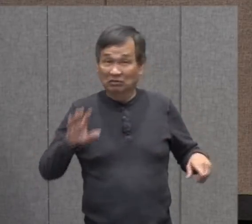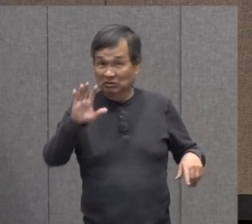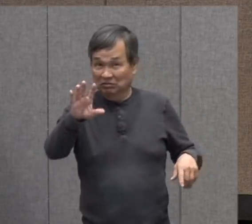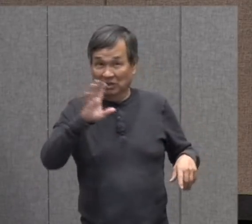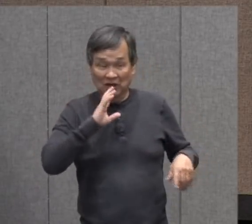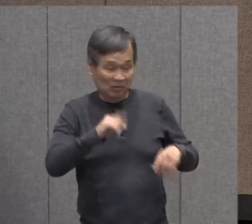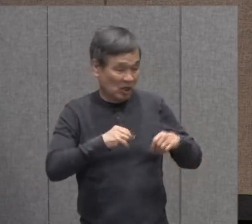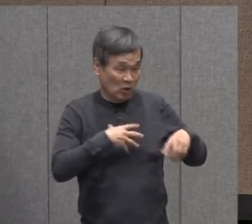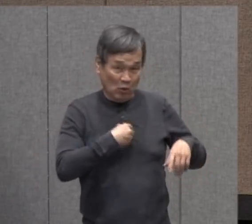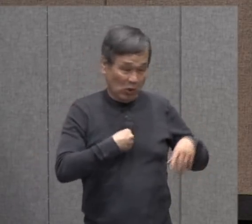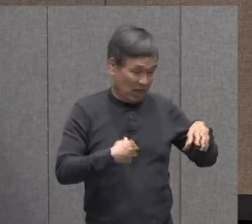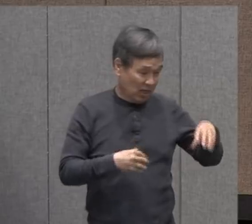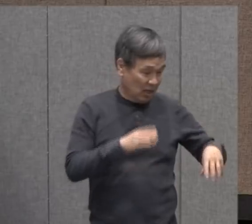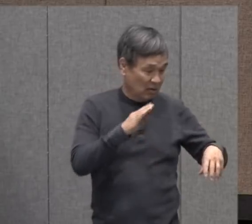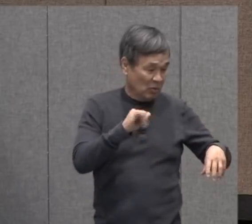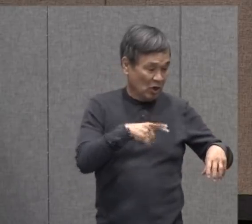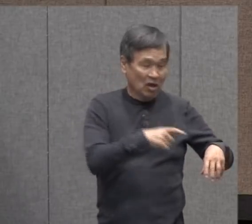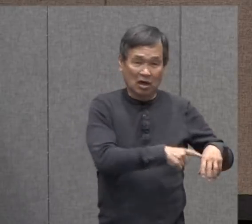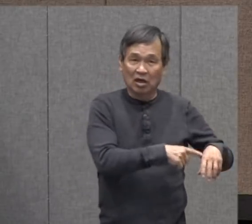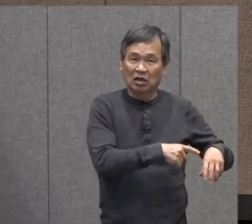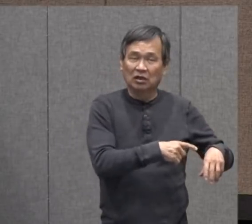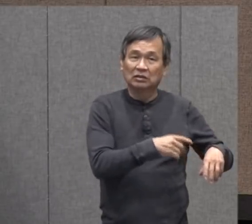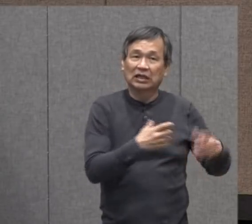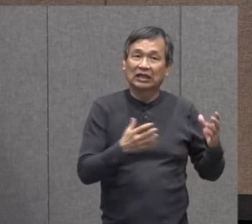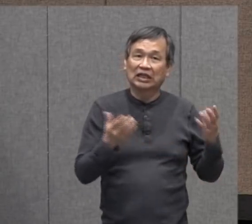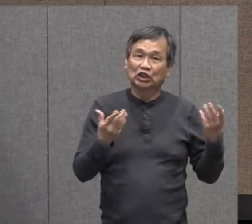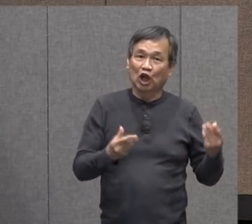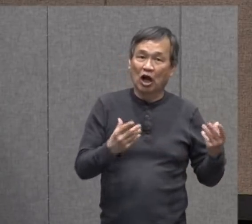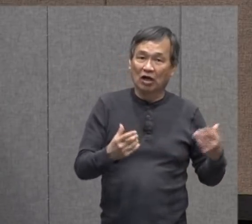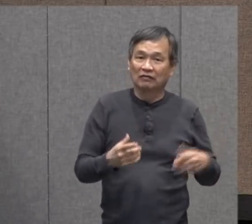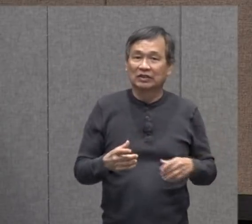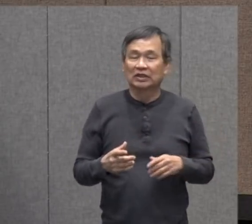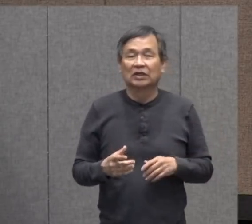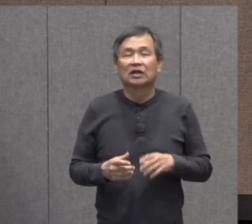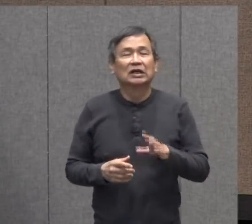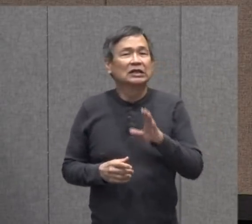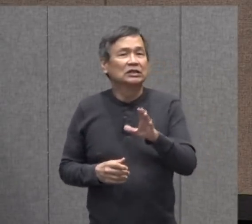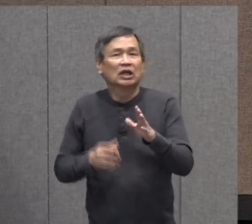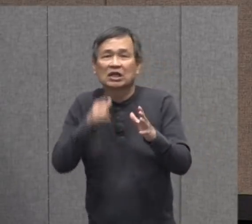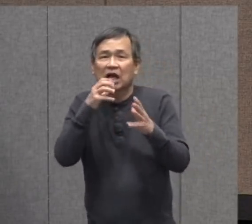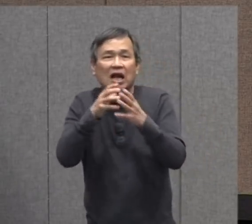that I would push all of my other objects. So, not too much force for this one